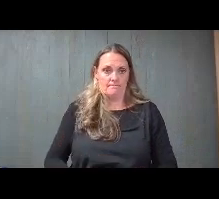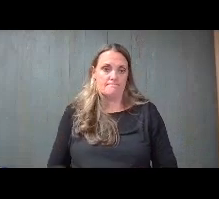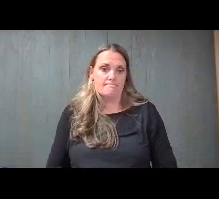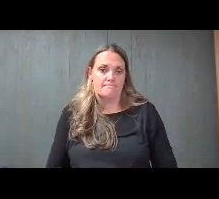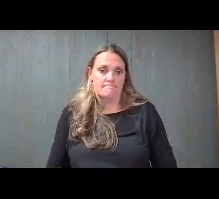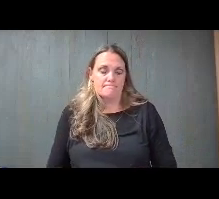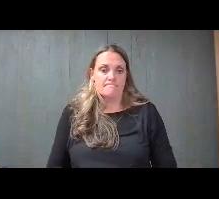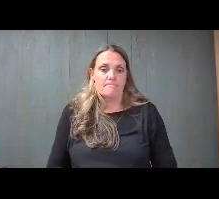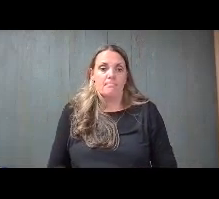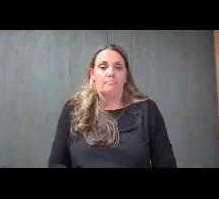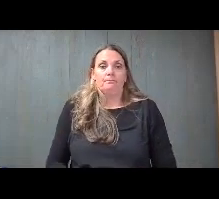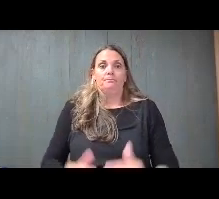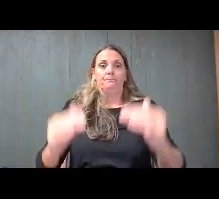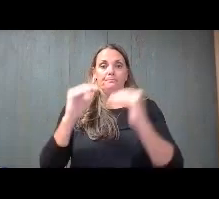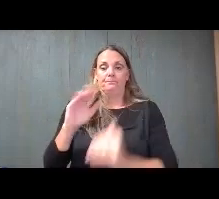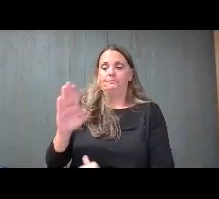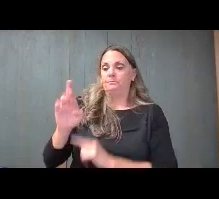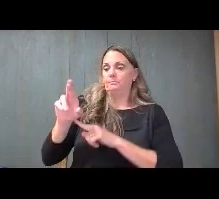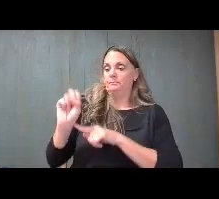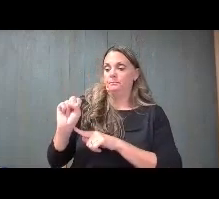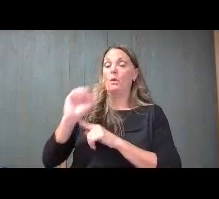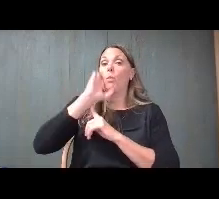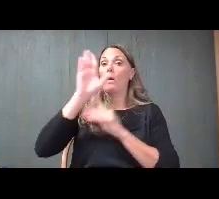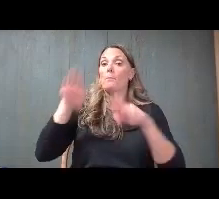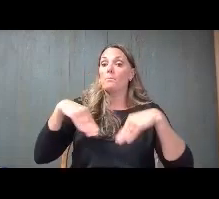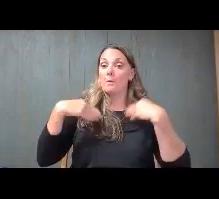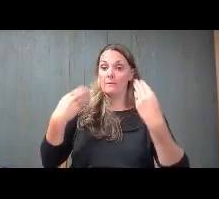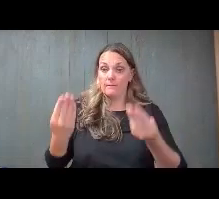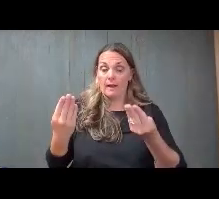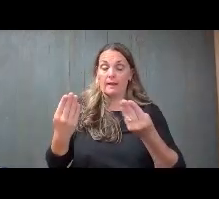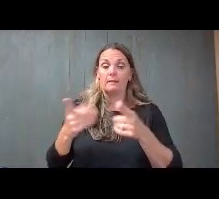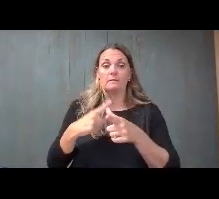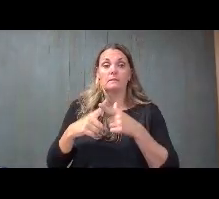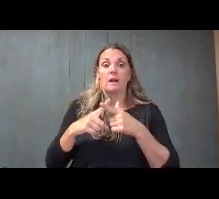Bureaus will provide a staffing and training narrative report that most likely